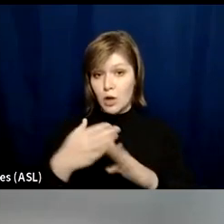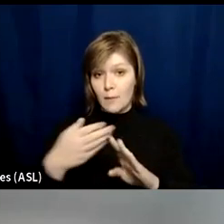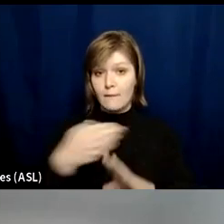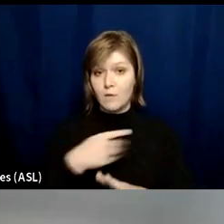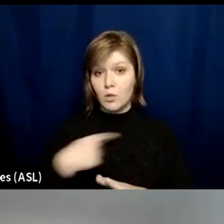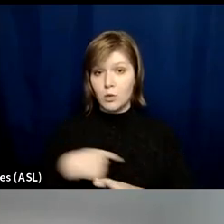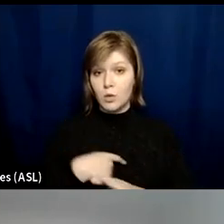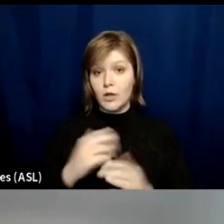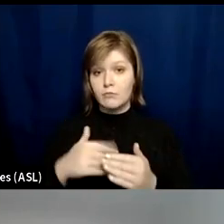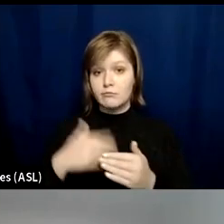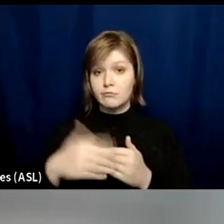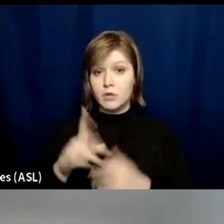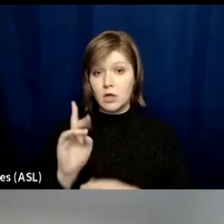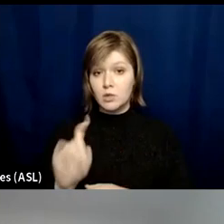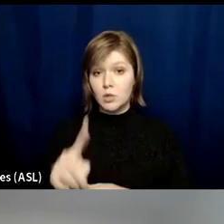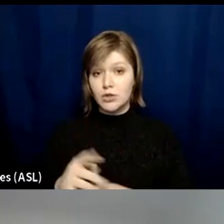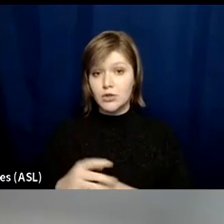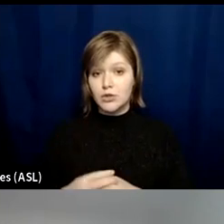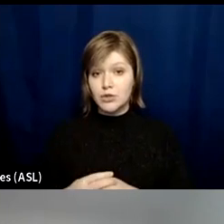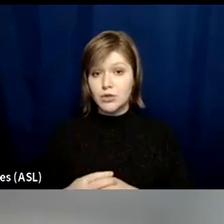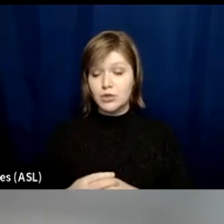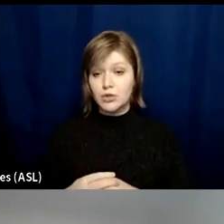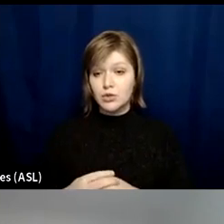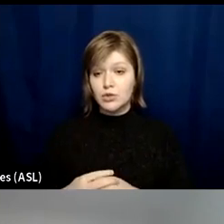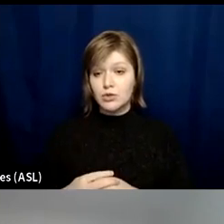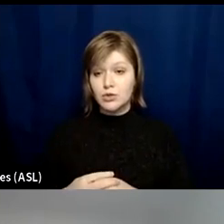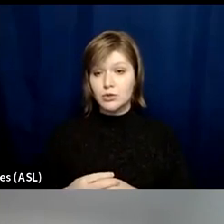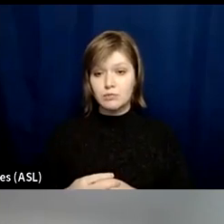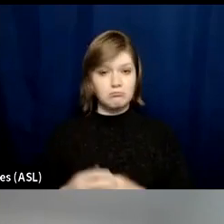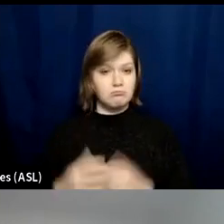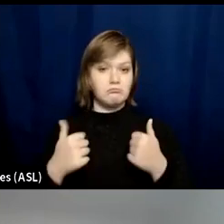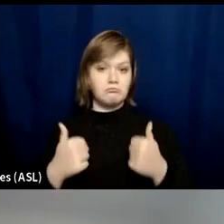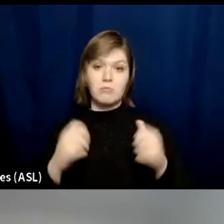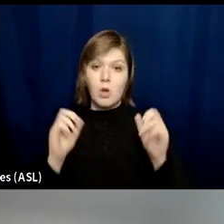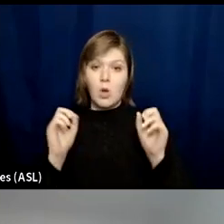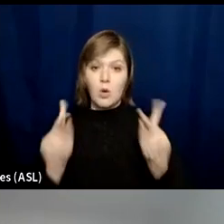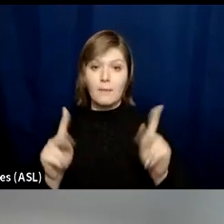We have a new $5 million line item on what will be occurring so that